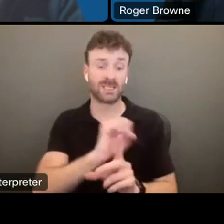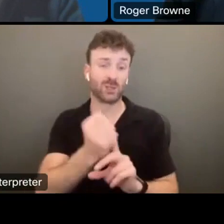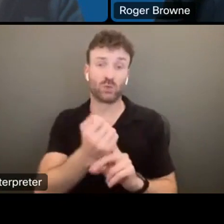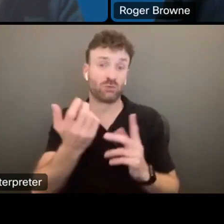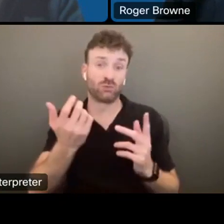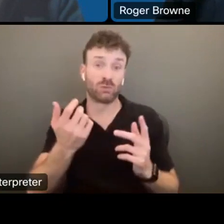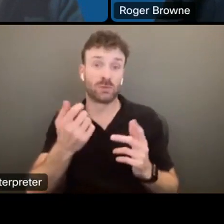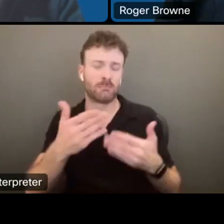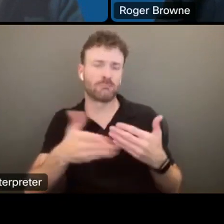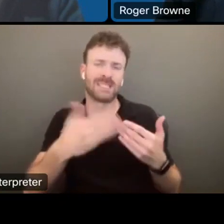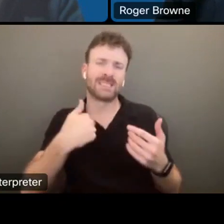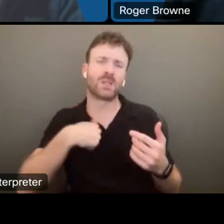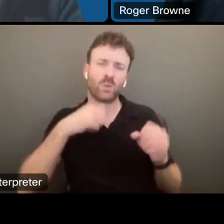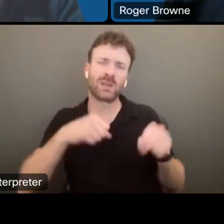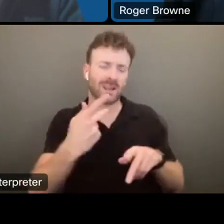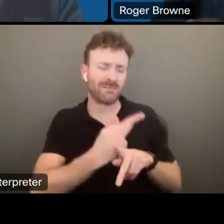and we can figure out how to maintain infrastructure.